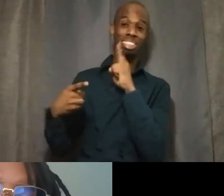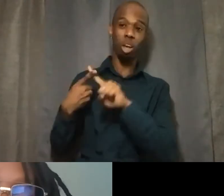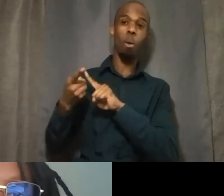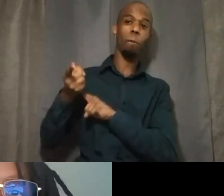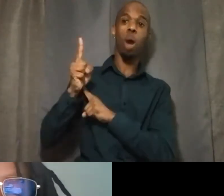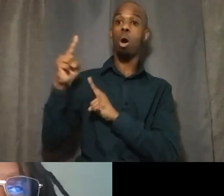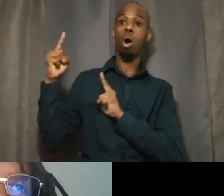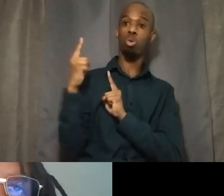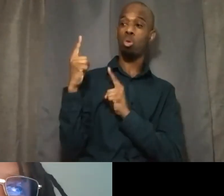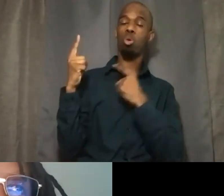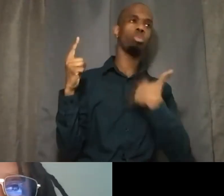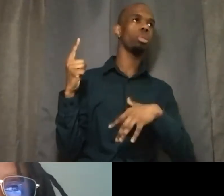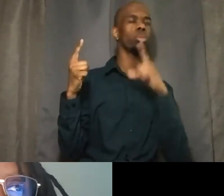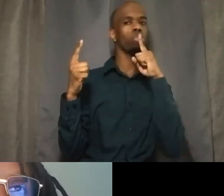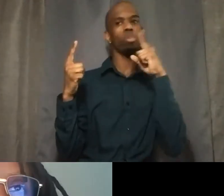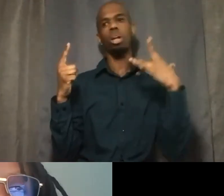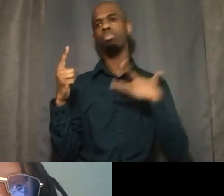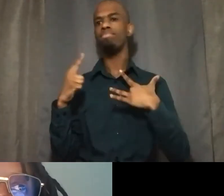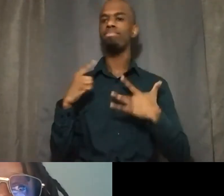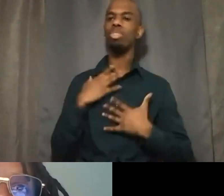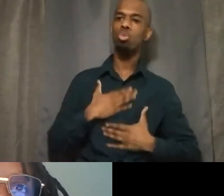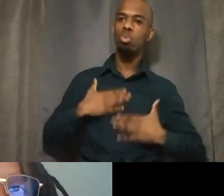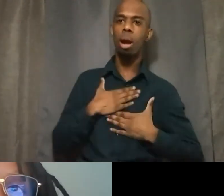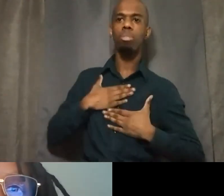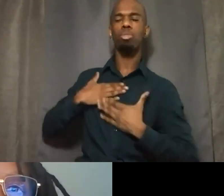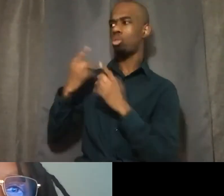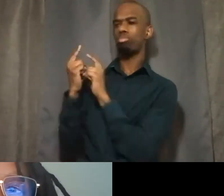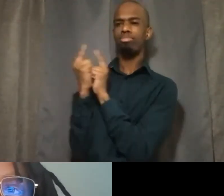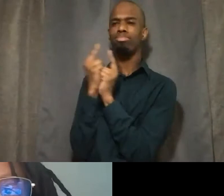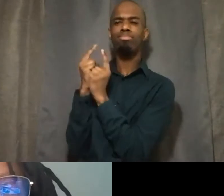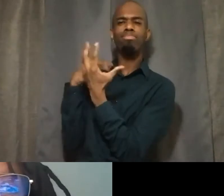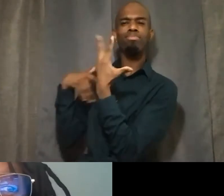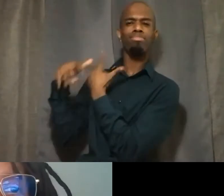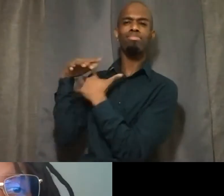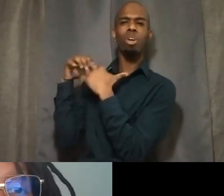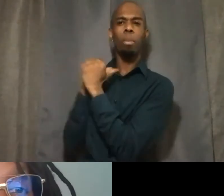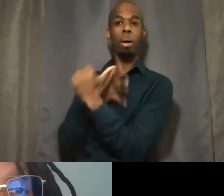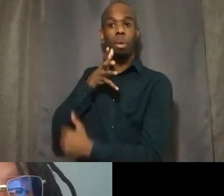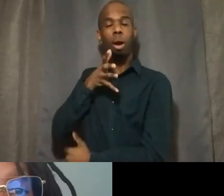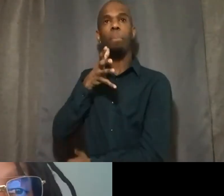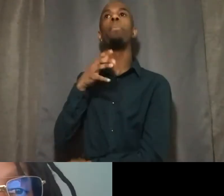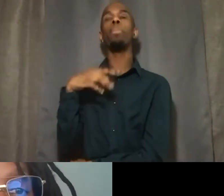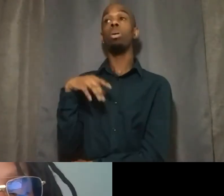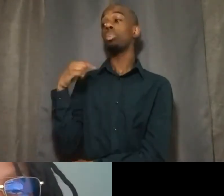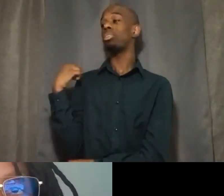And it was such a victory because we also went to a couple of doctor's appointments